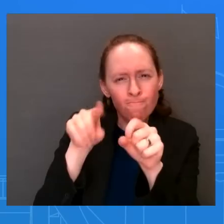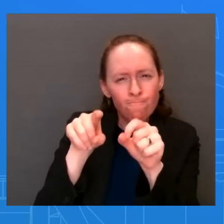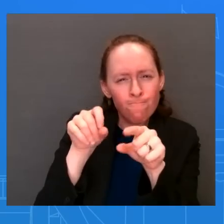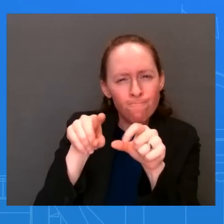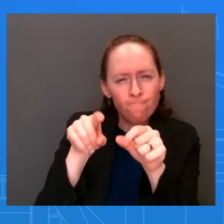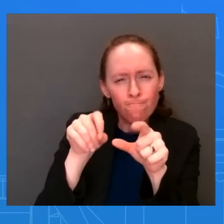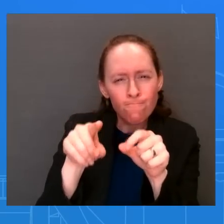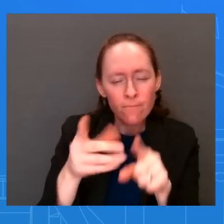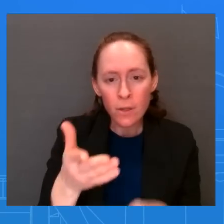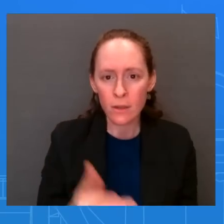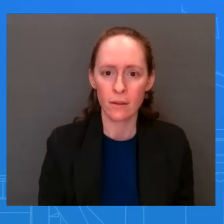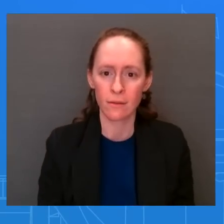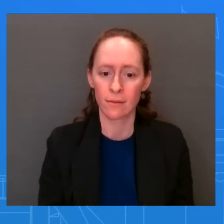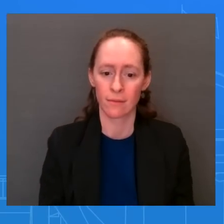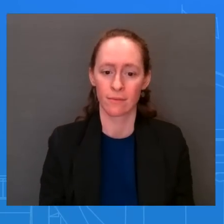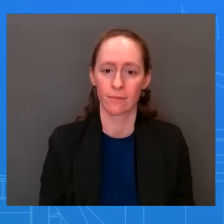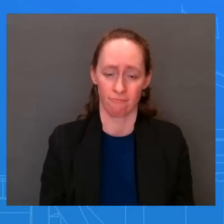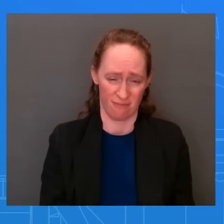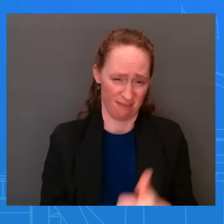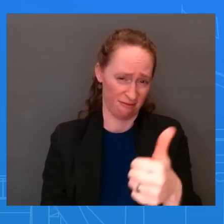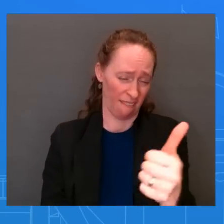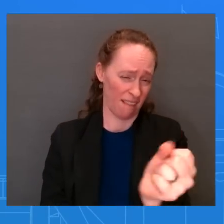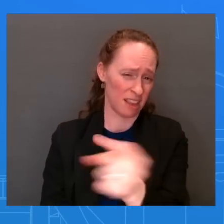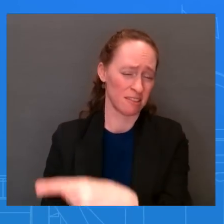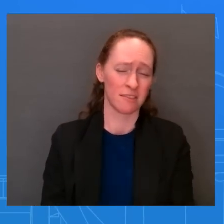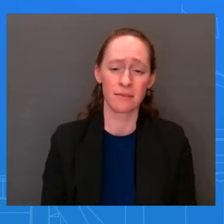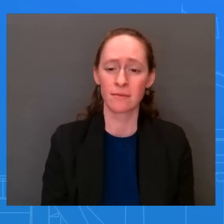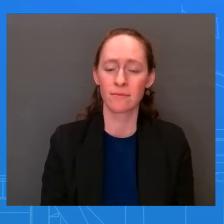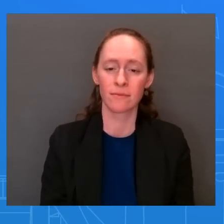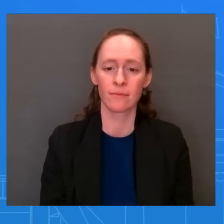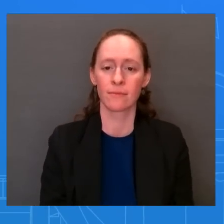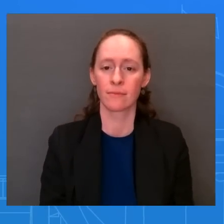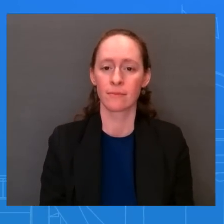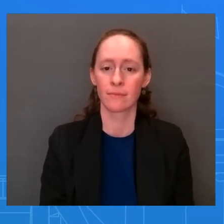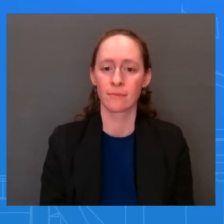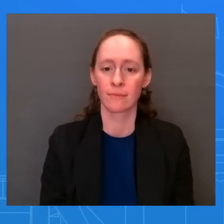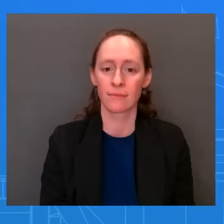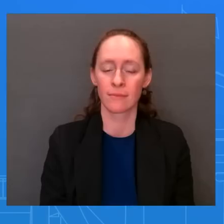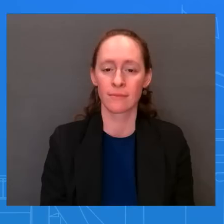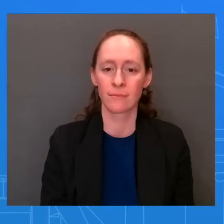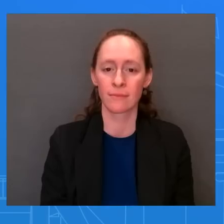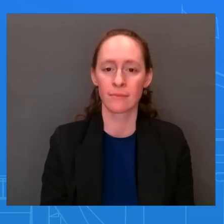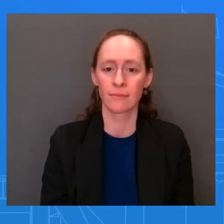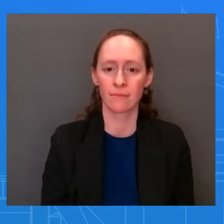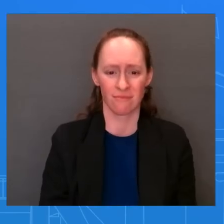I know, again, they did a 45-minute call with many of -- if not you, many of your colleagues.